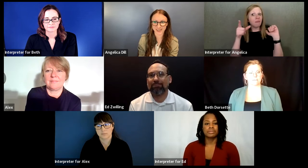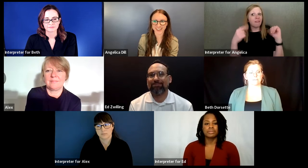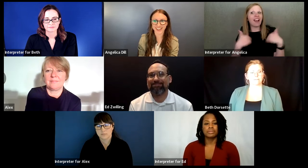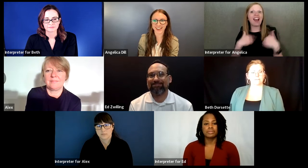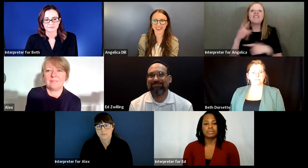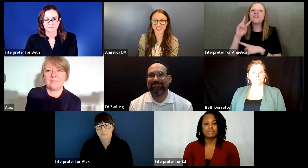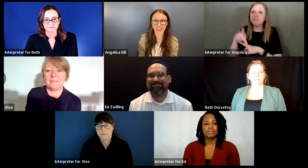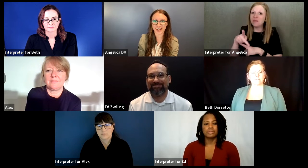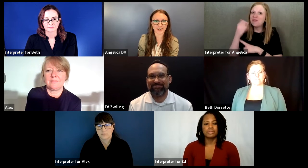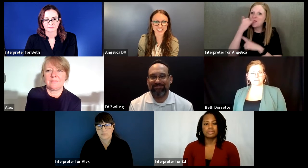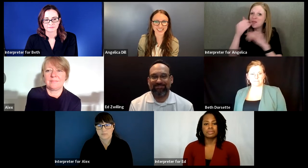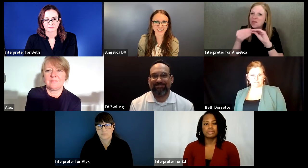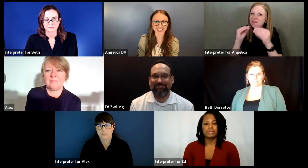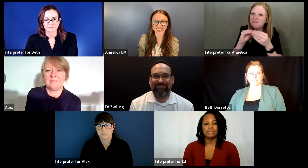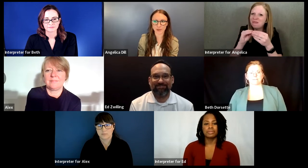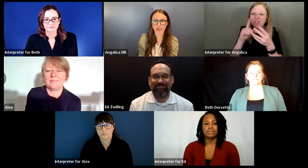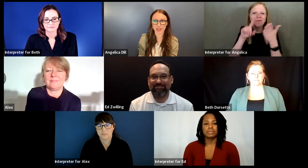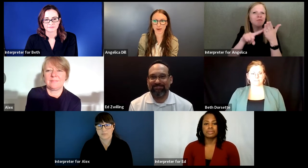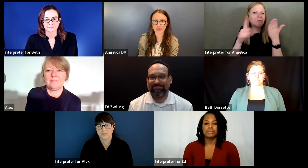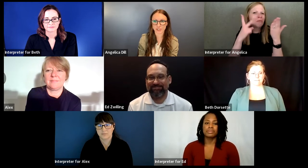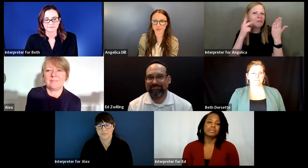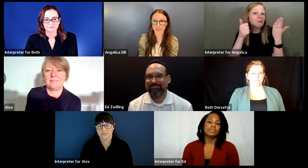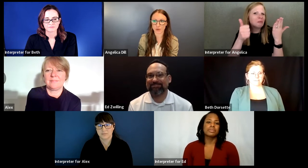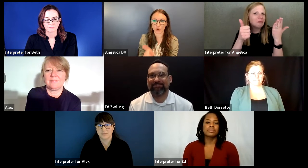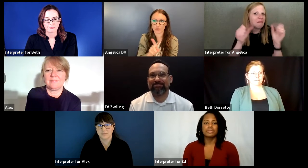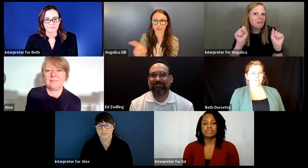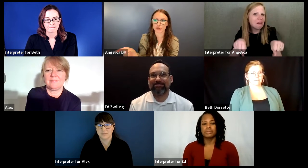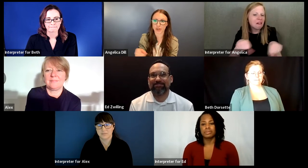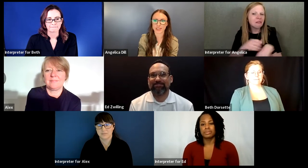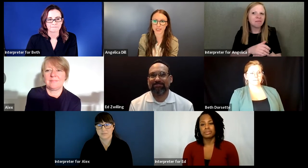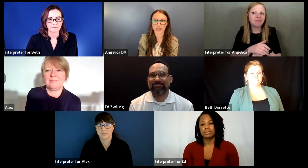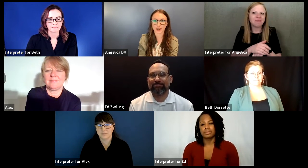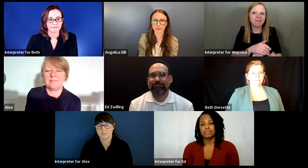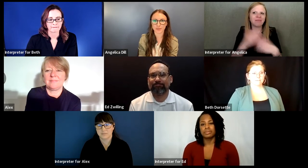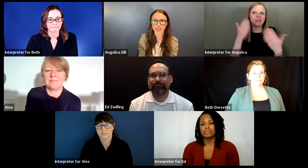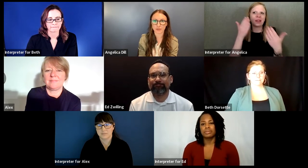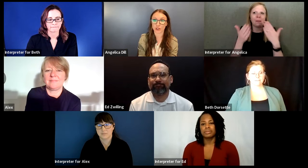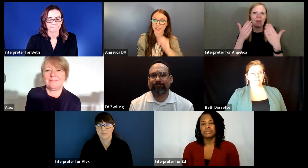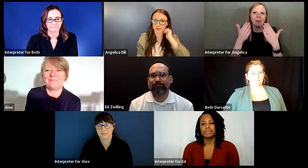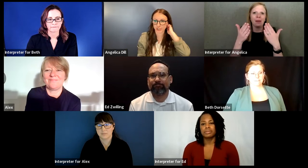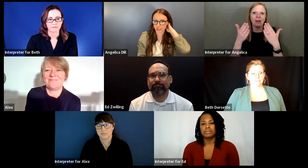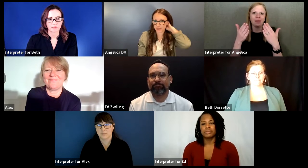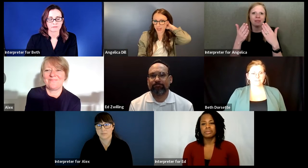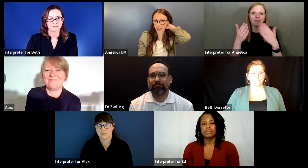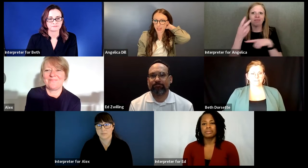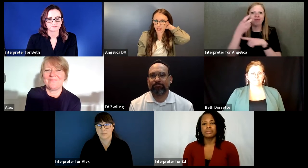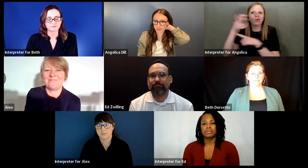So check it out and see. But it might just be somewhere where they are directing Deaf callers, I'm not sure.